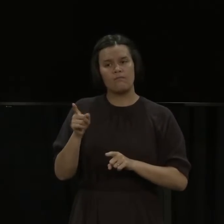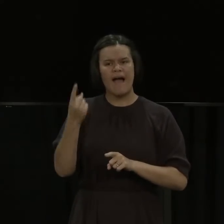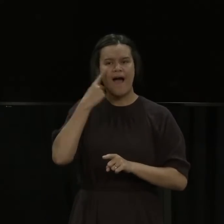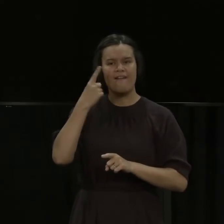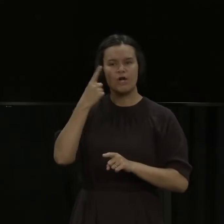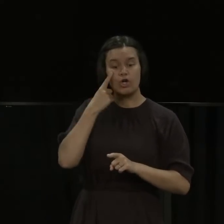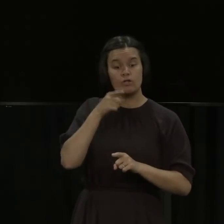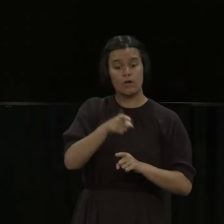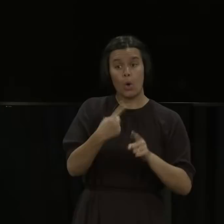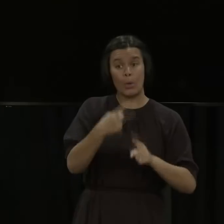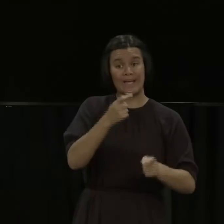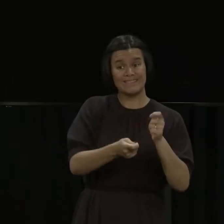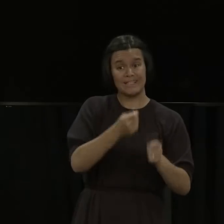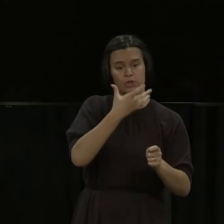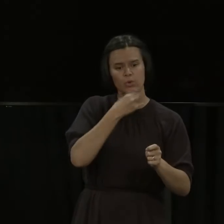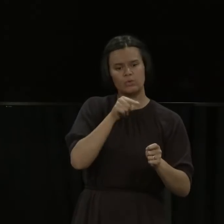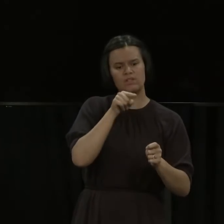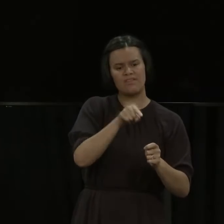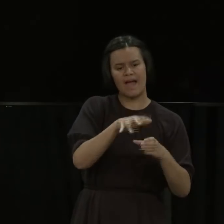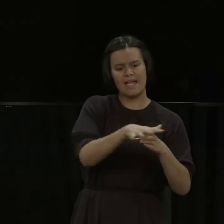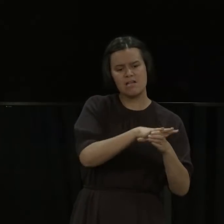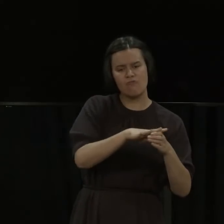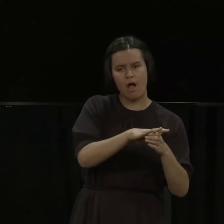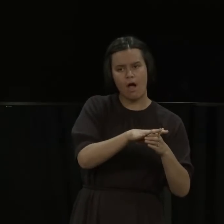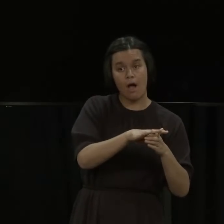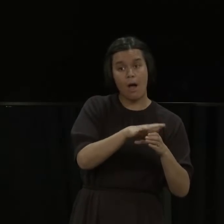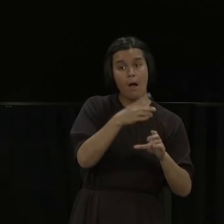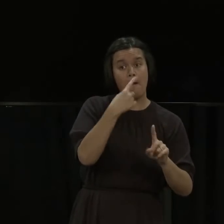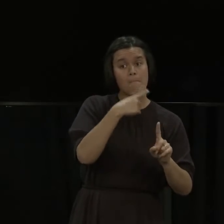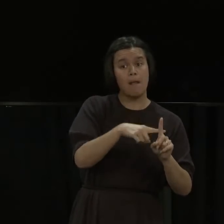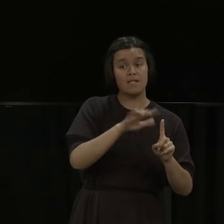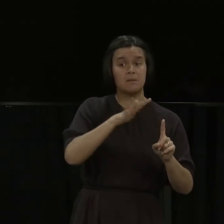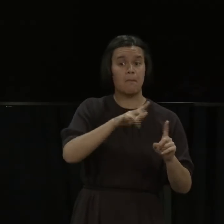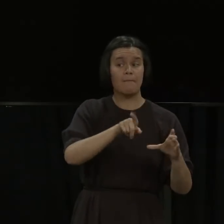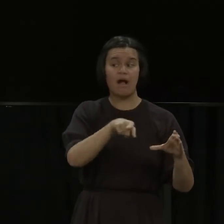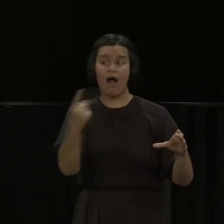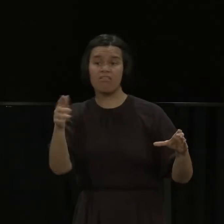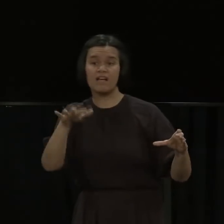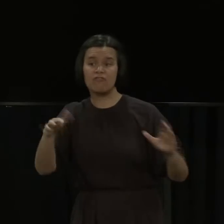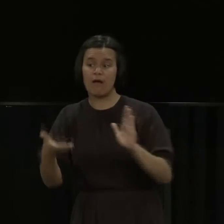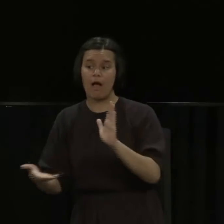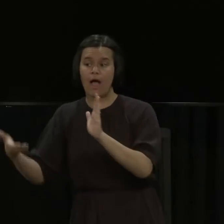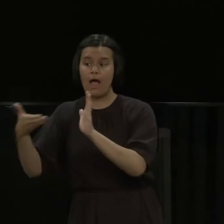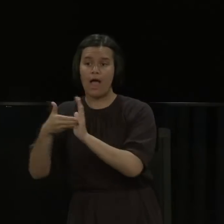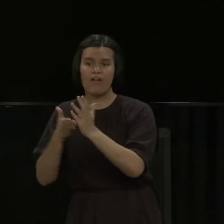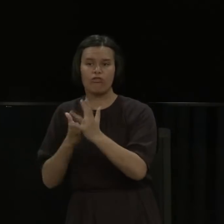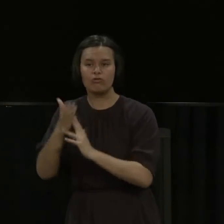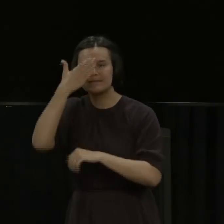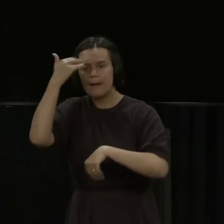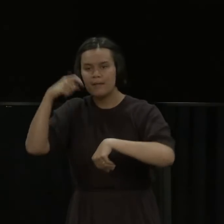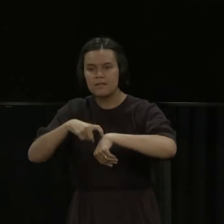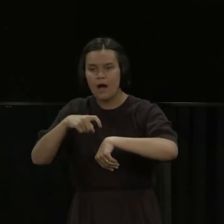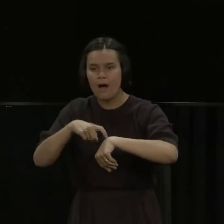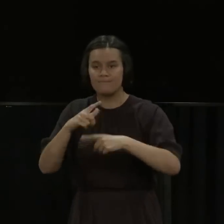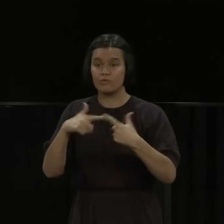ordered plenty for use as the Minister as outlined.